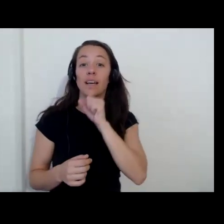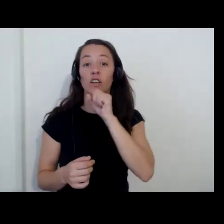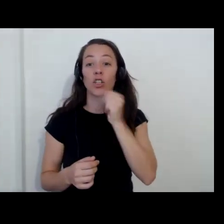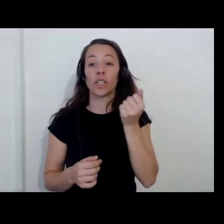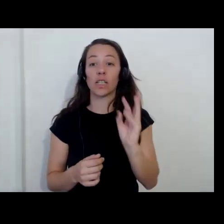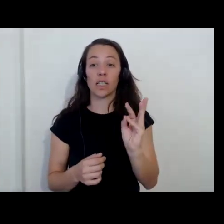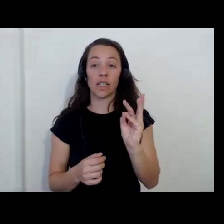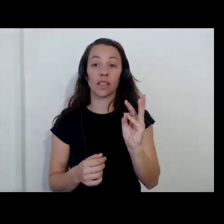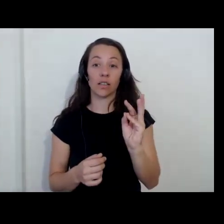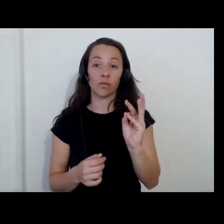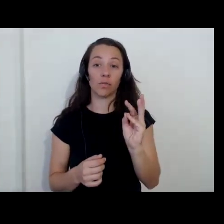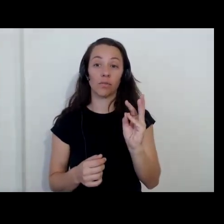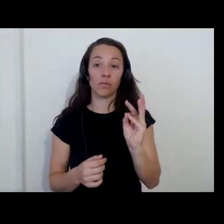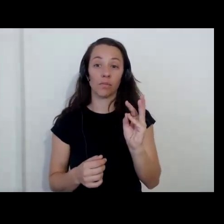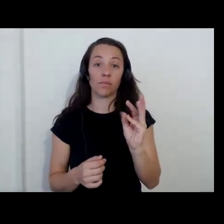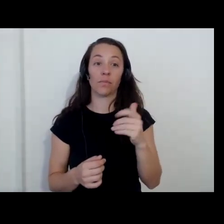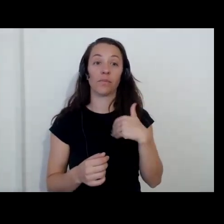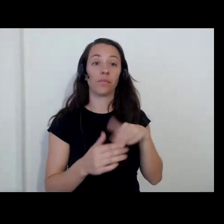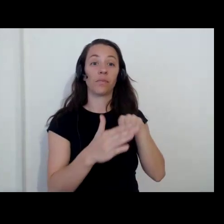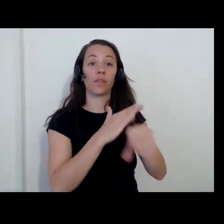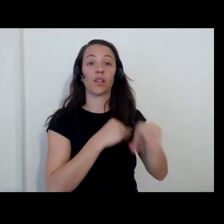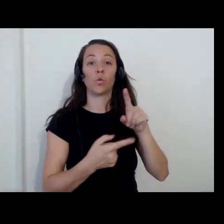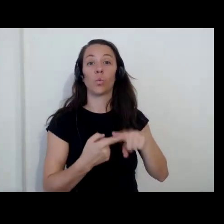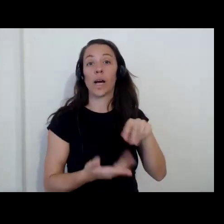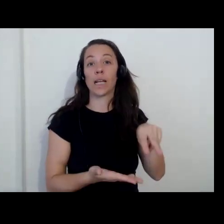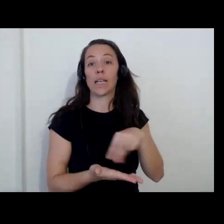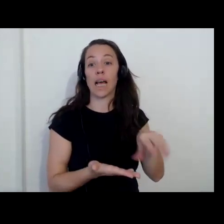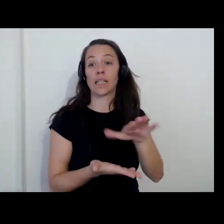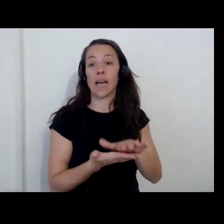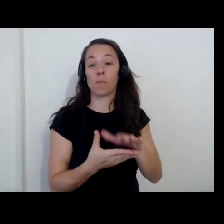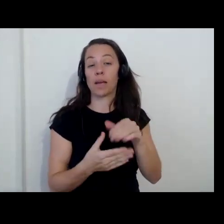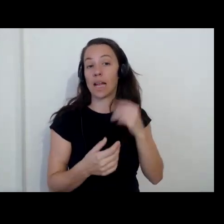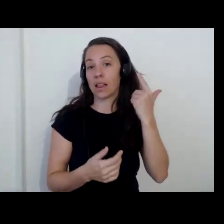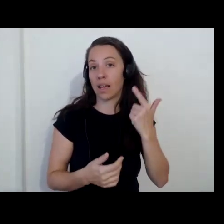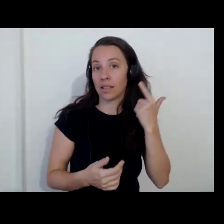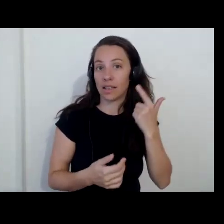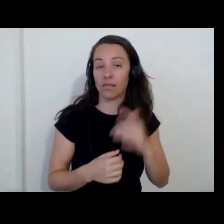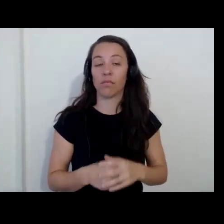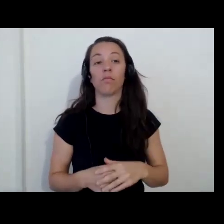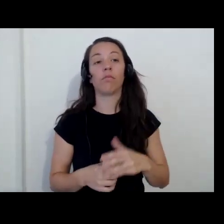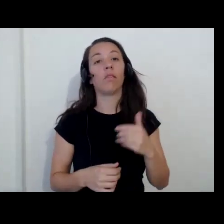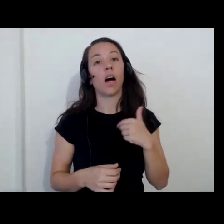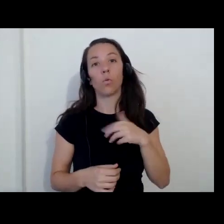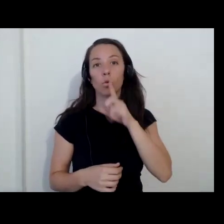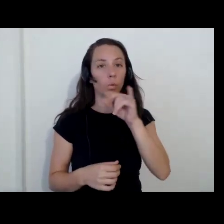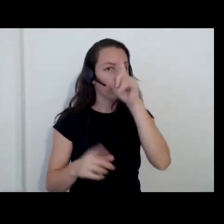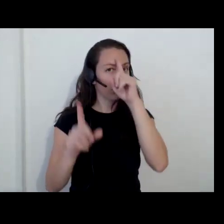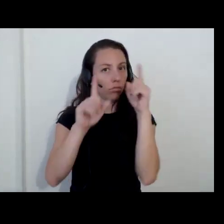into a prestigious dance academy in London. I was determined to be a dancer. It was my entire life, my goal, my dream.